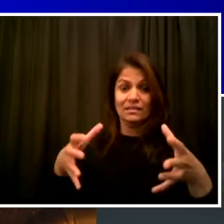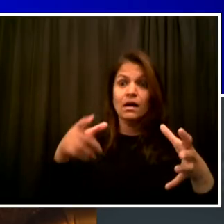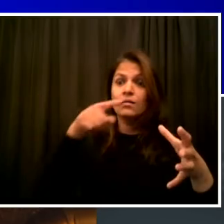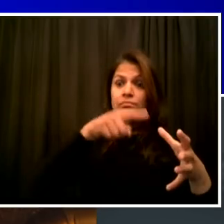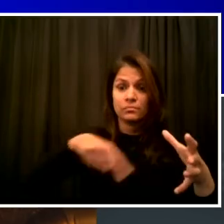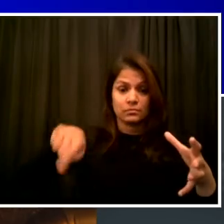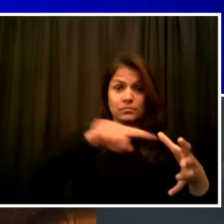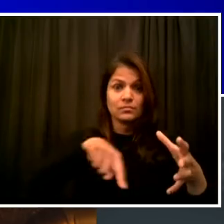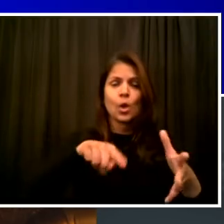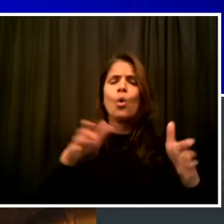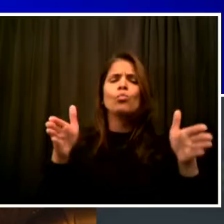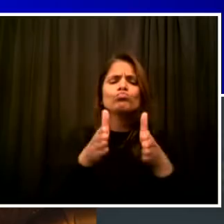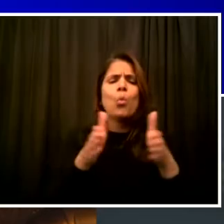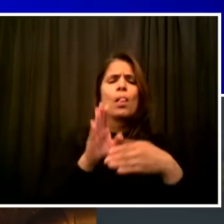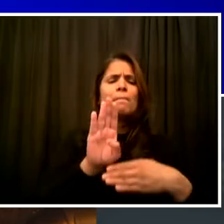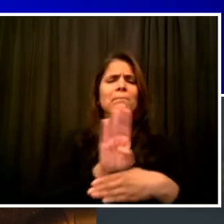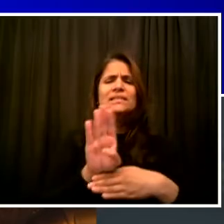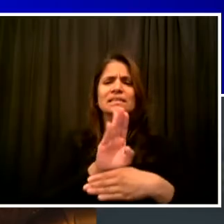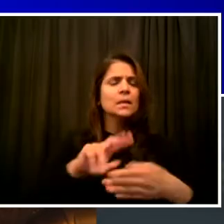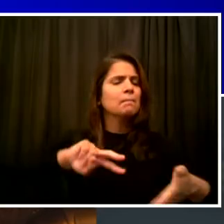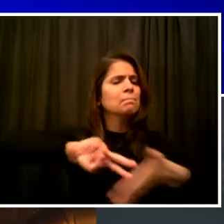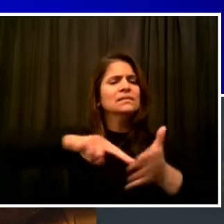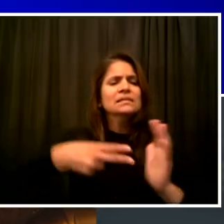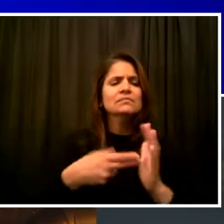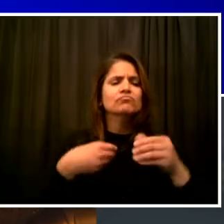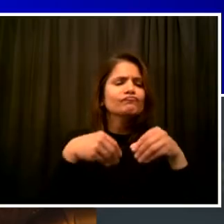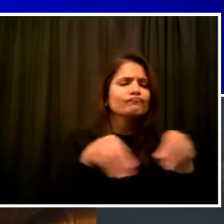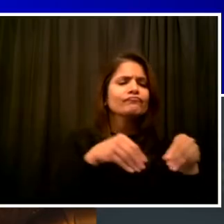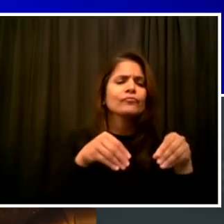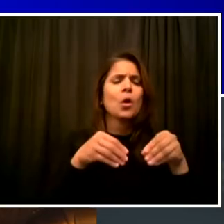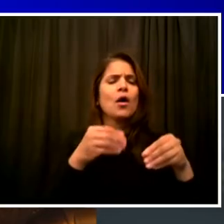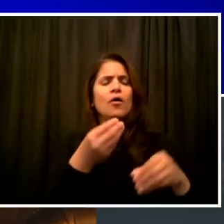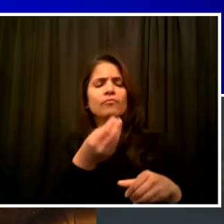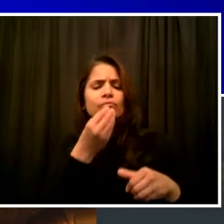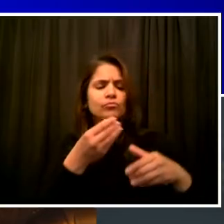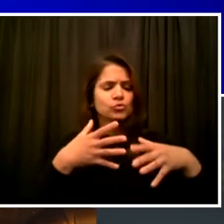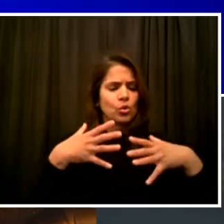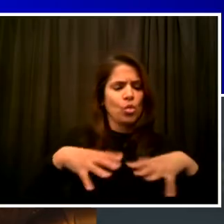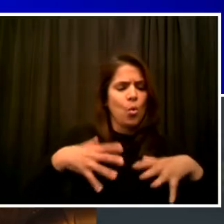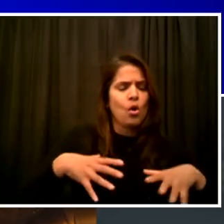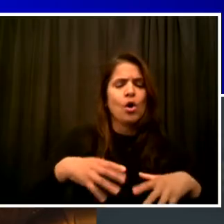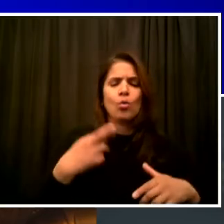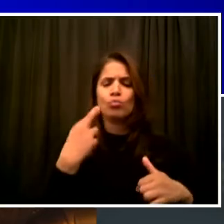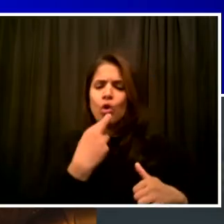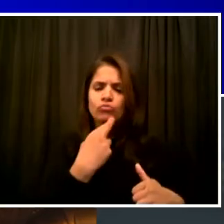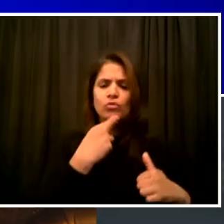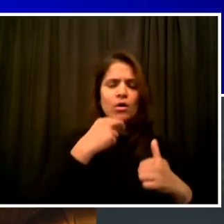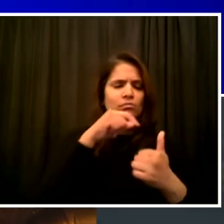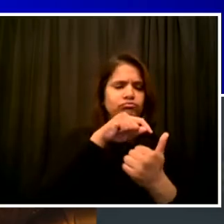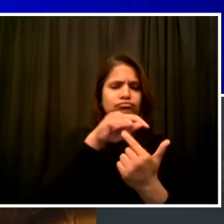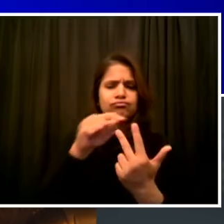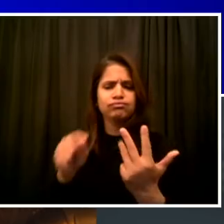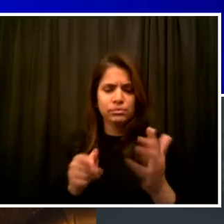COMMUNITY OF THE CITY WHO ARE PART OF OUR SMALL BUSINESS ADVISORY GROUP AND WE CALLED TOGETHER THESE ADVISORY